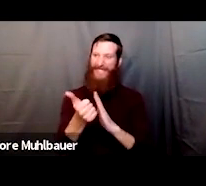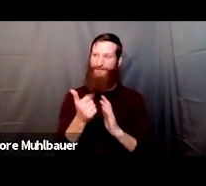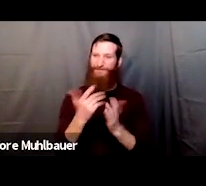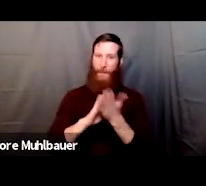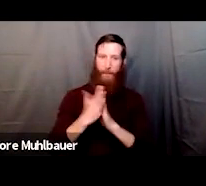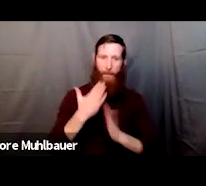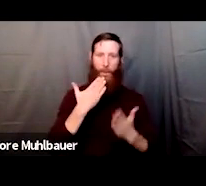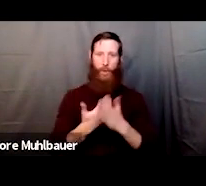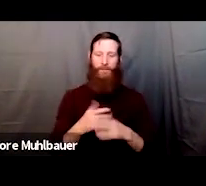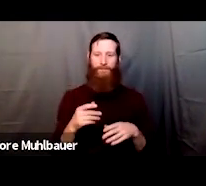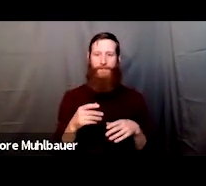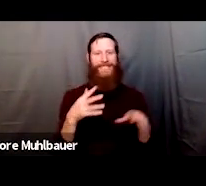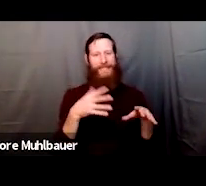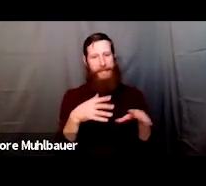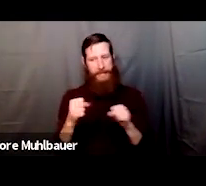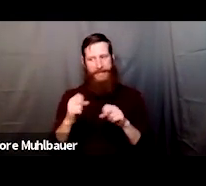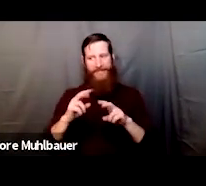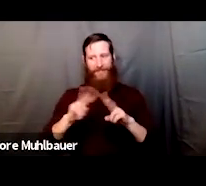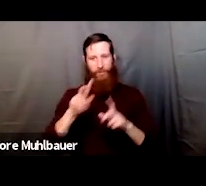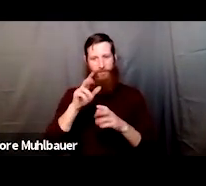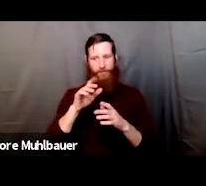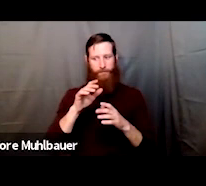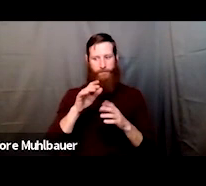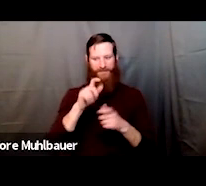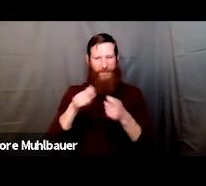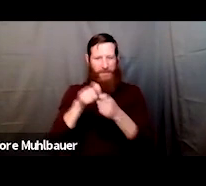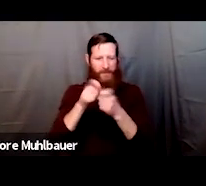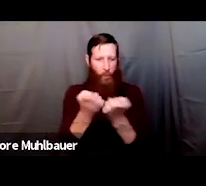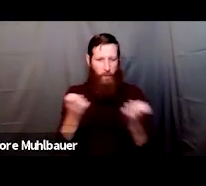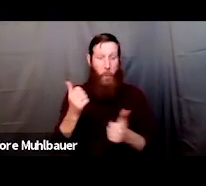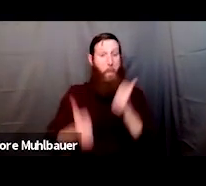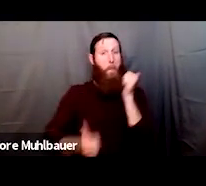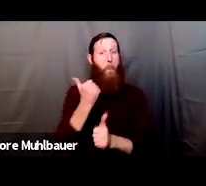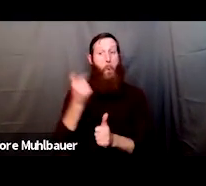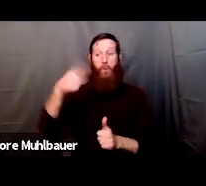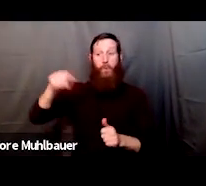It does take a very specific piece of equipment, that most recreational users won't have access to.